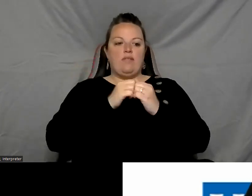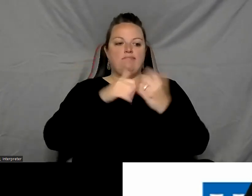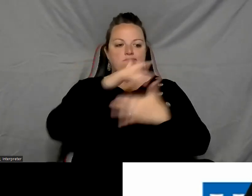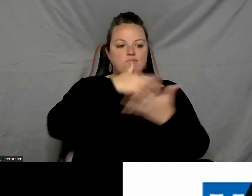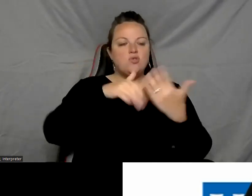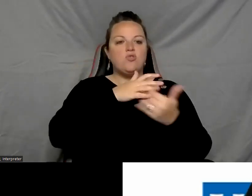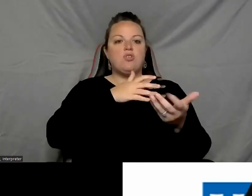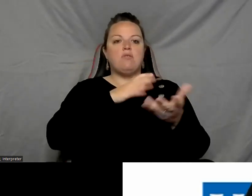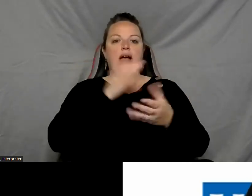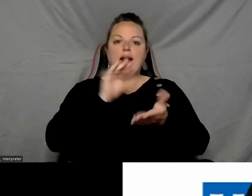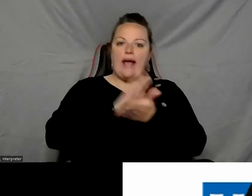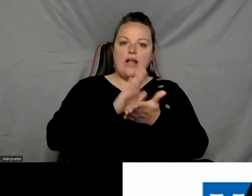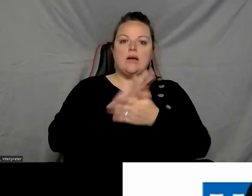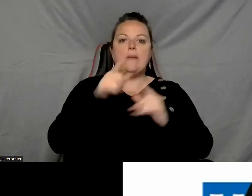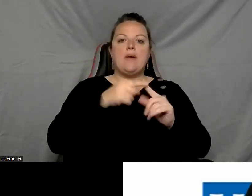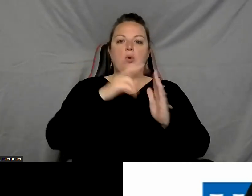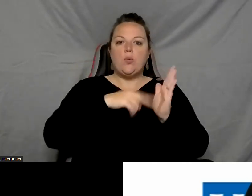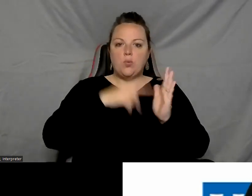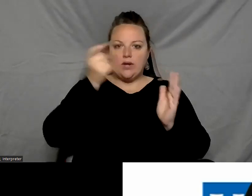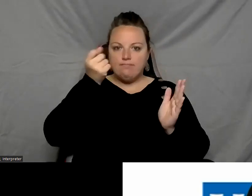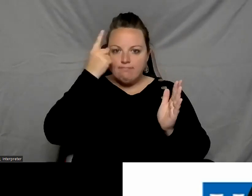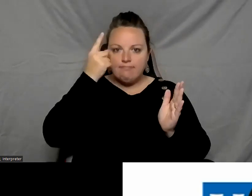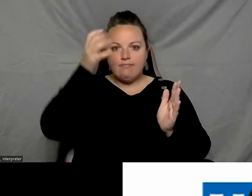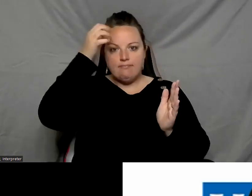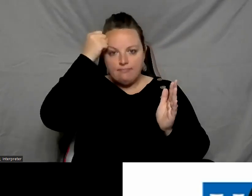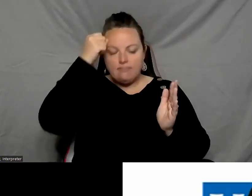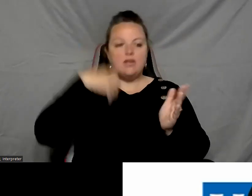when it comes to reading comprehension among other things and my writing skills, as well.